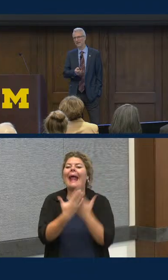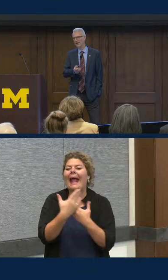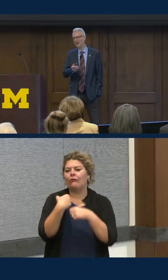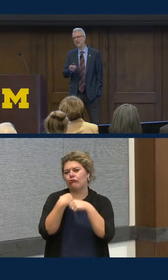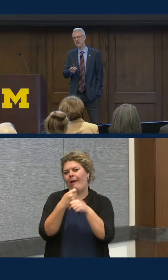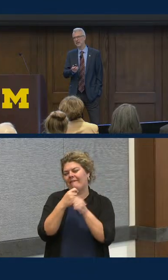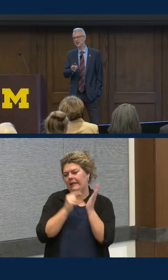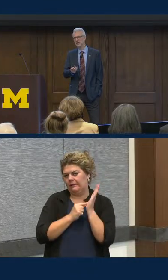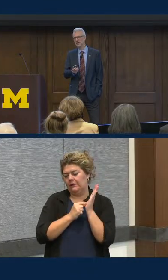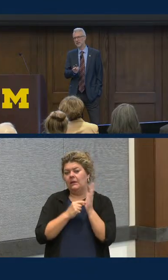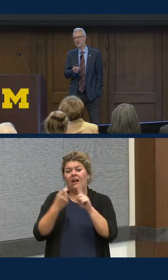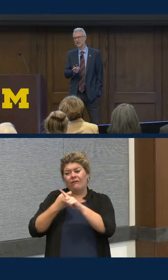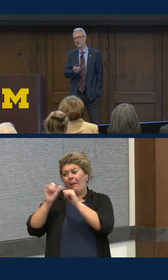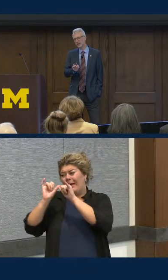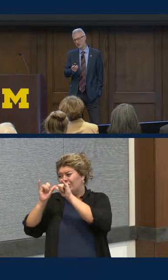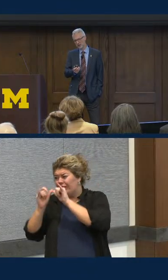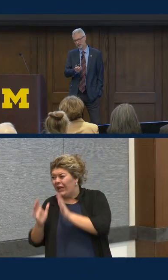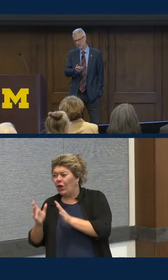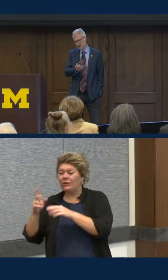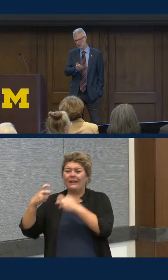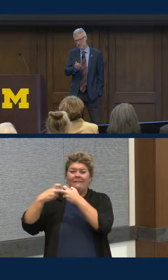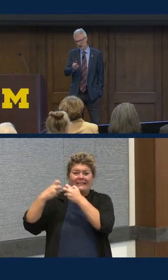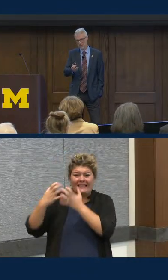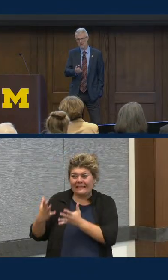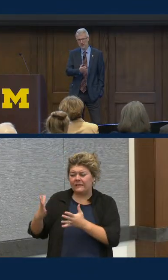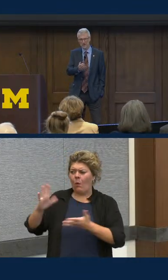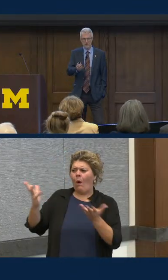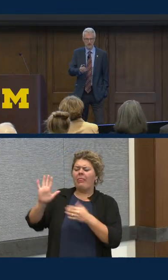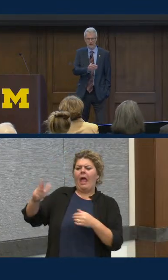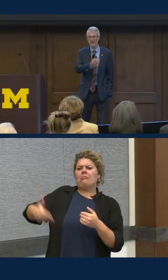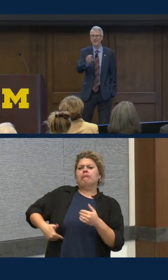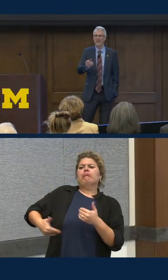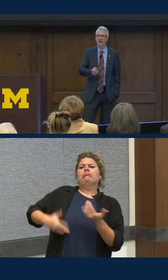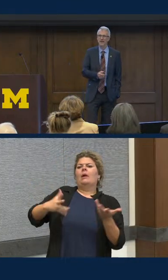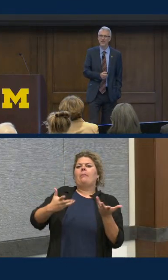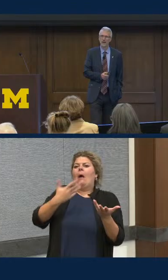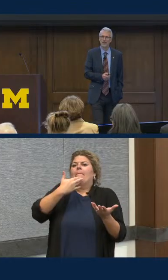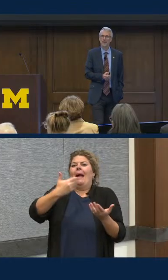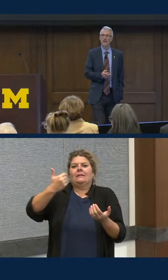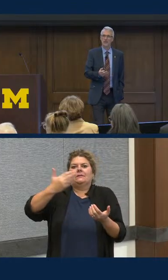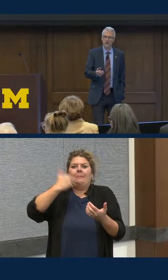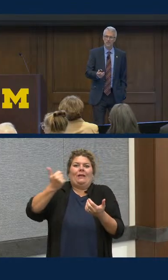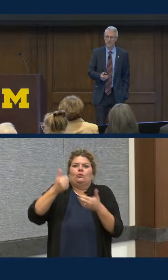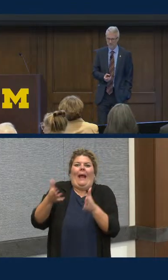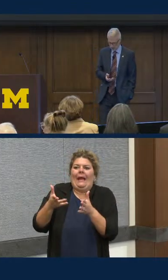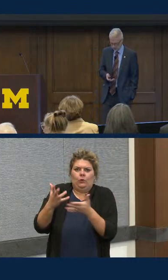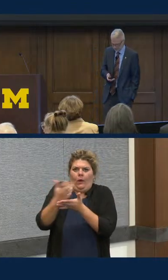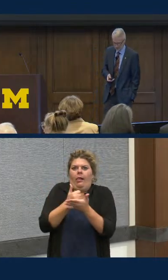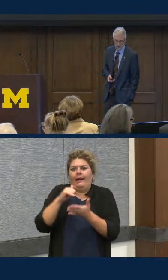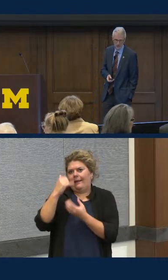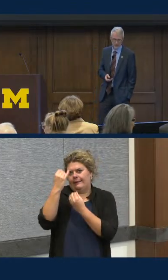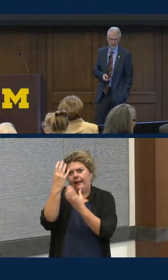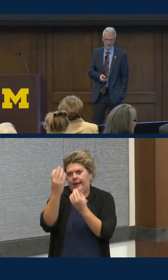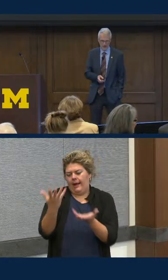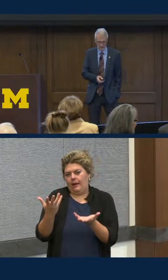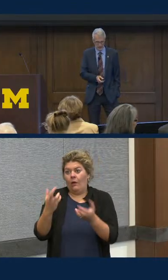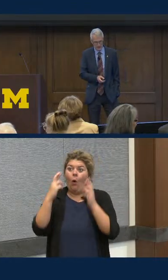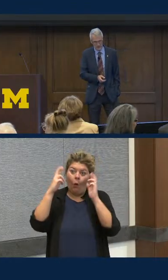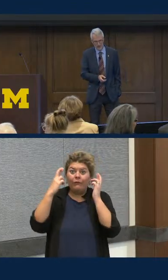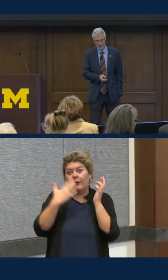and based on engineers and physicists intuition what may be reasonable ways to collect the data that hopefully can produce